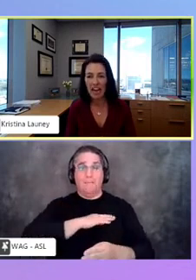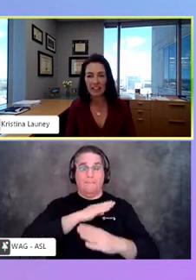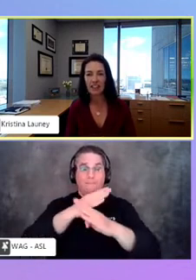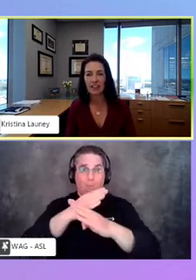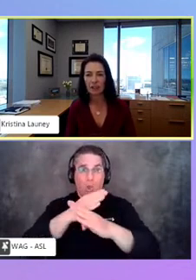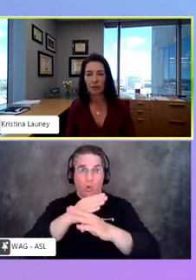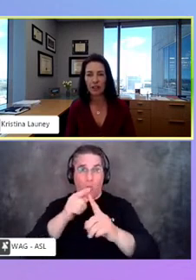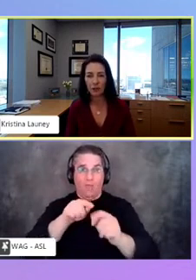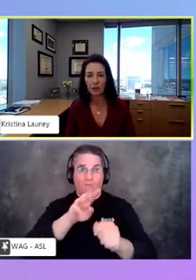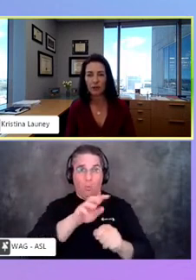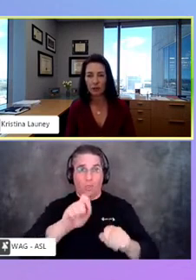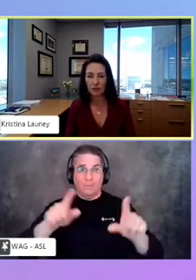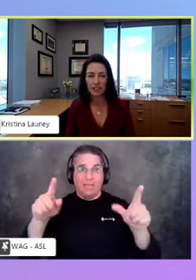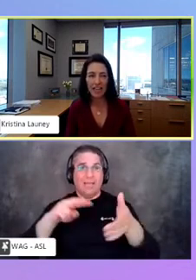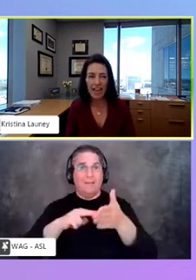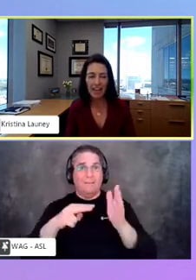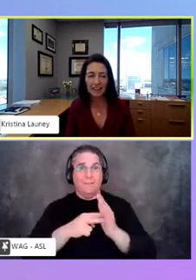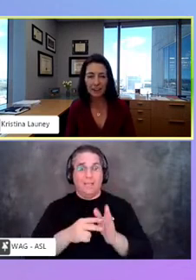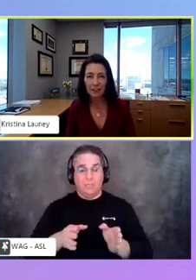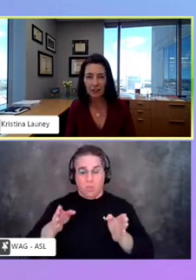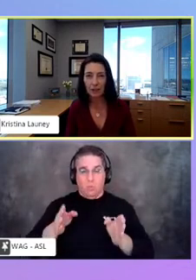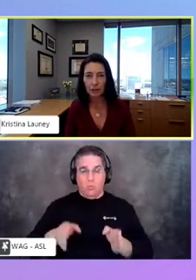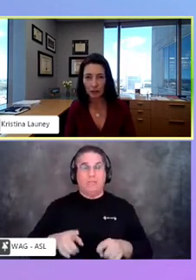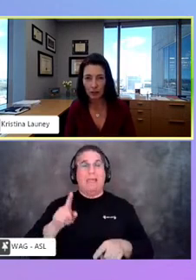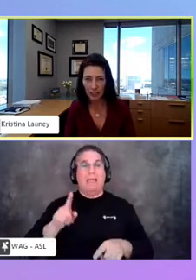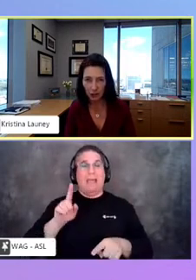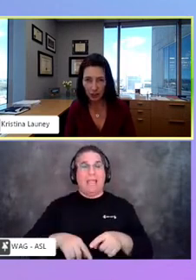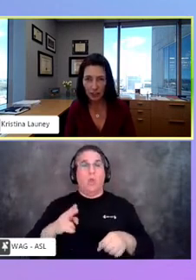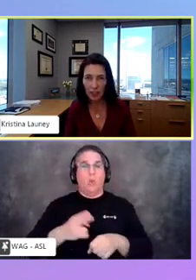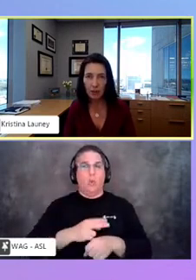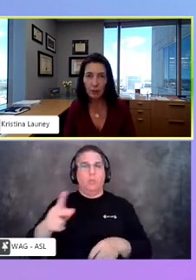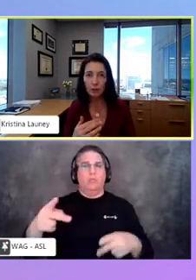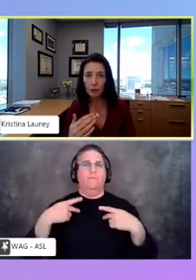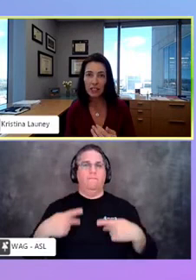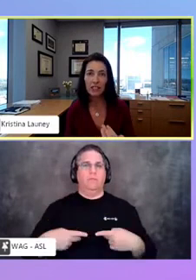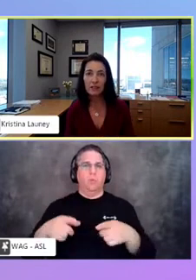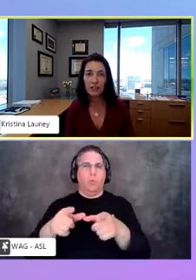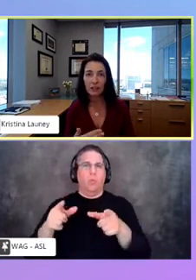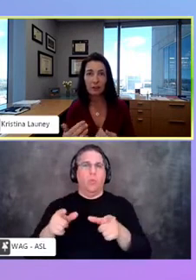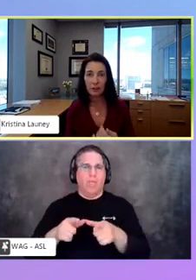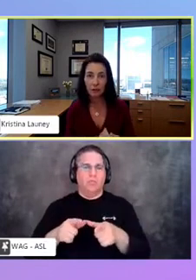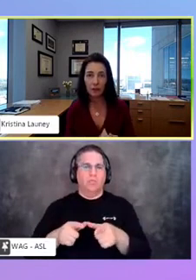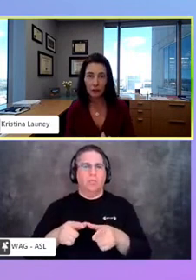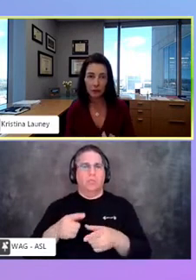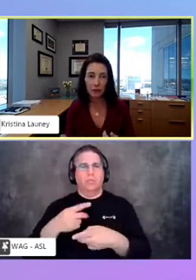and Winn Dixie come out which is no longer law, the 11th circuit said the barrier on the website must prevent